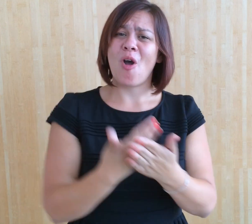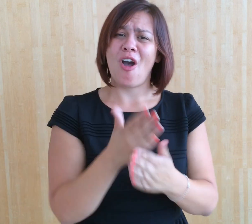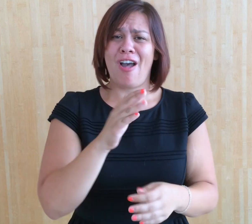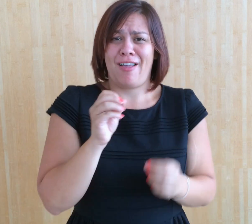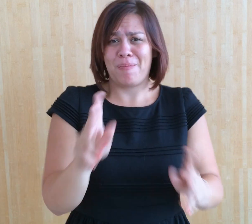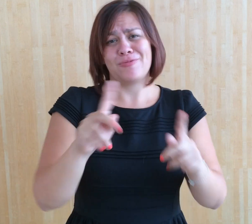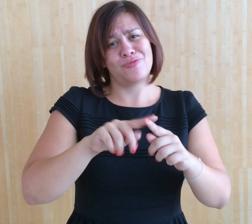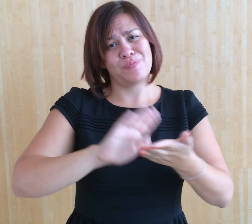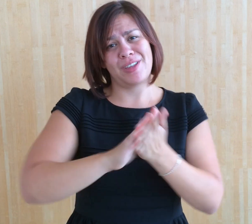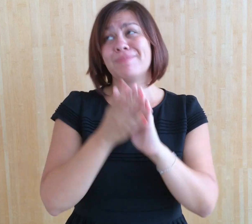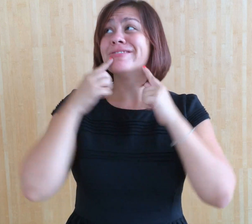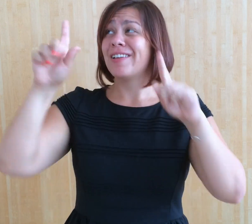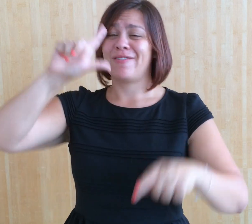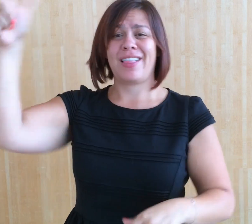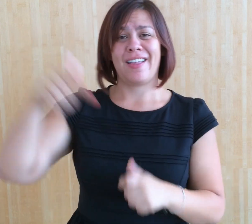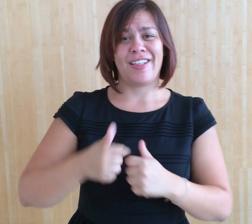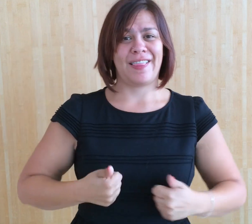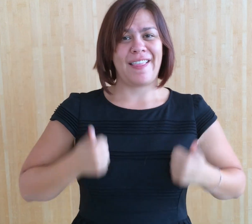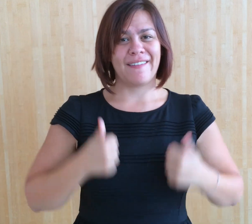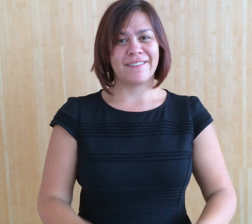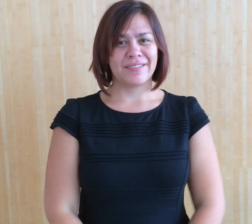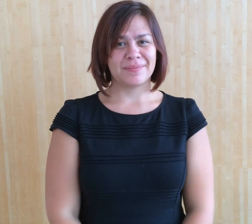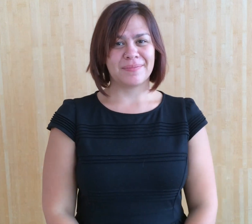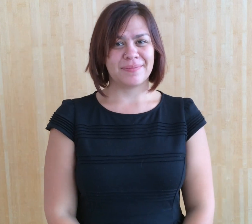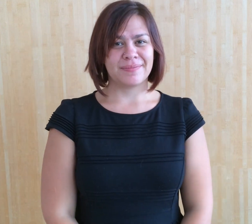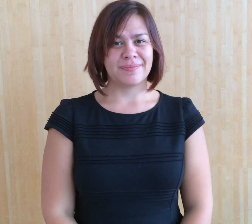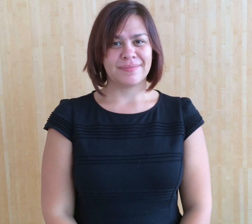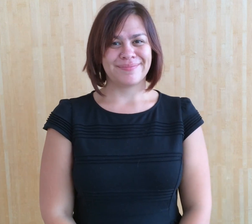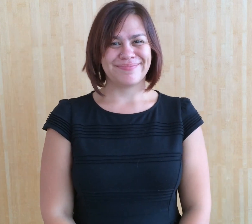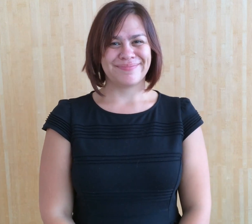Give them the opportunity to be successful in life.